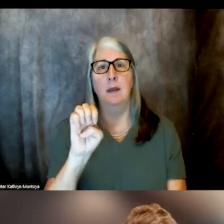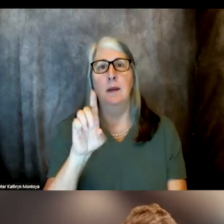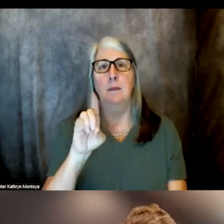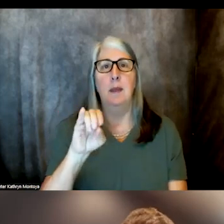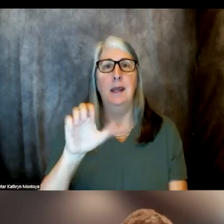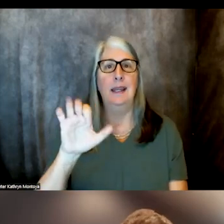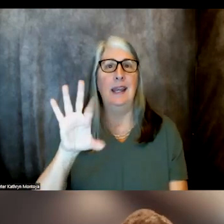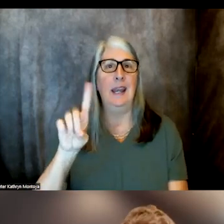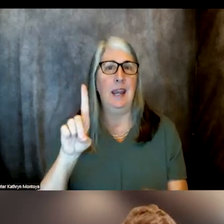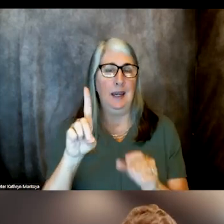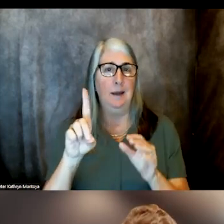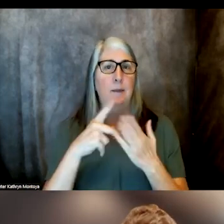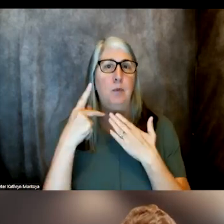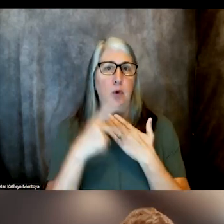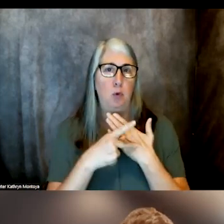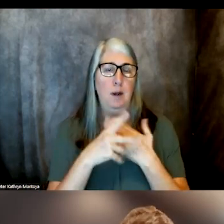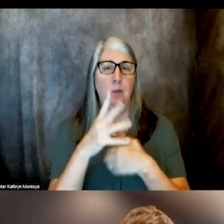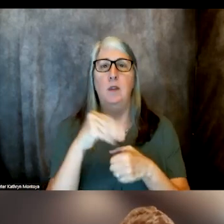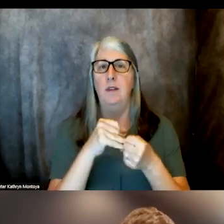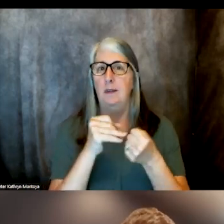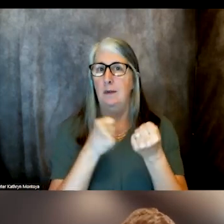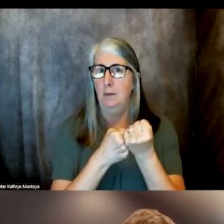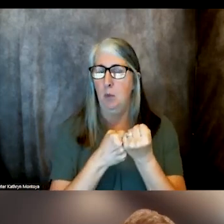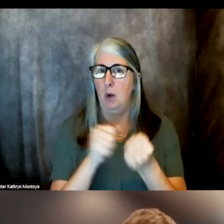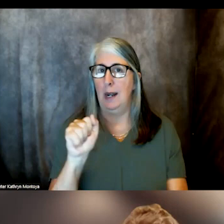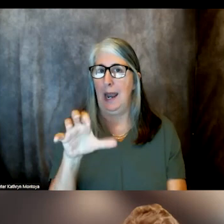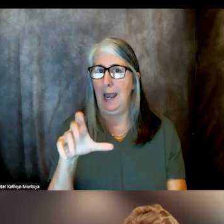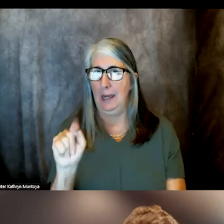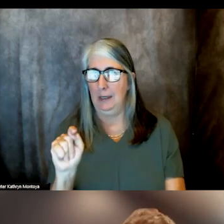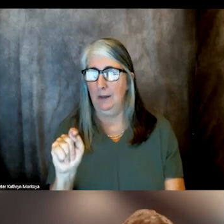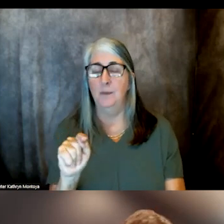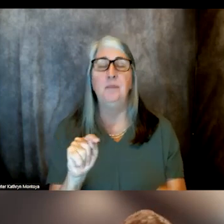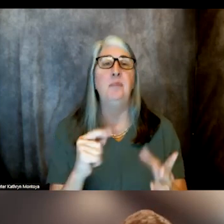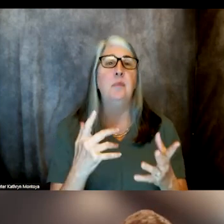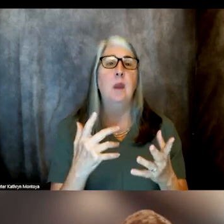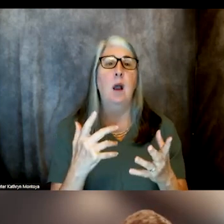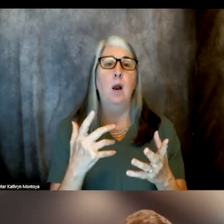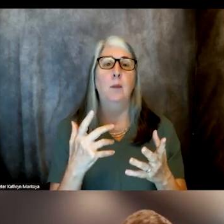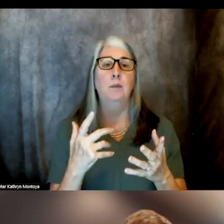PROGRAMS WITHIN THAT SUPPORT ACT, INCLUDING PAUSING, RATHER THAN